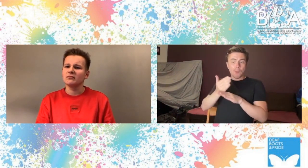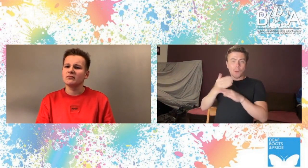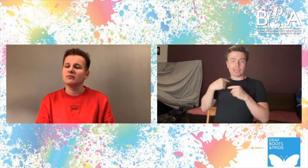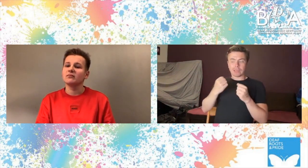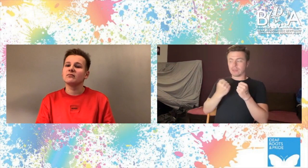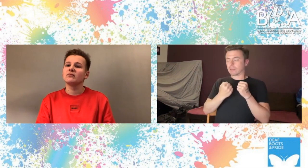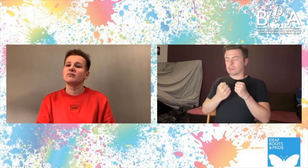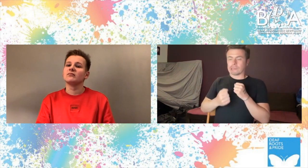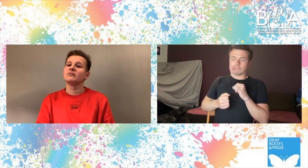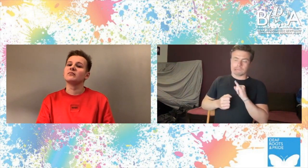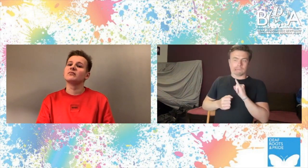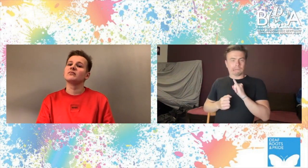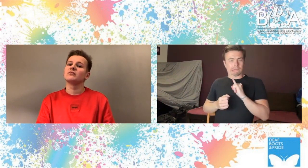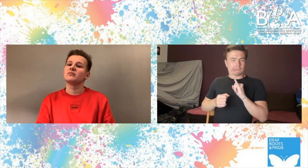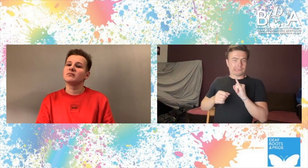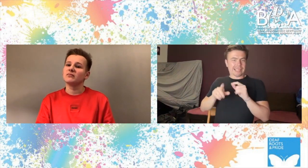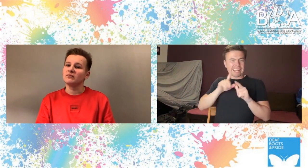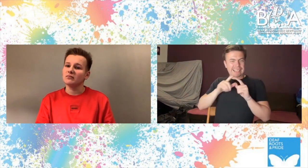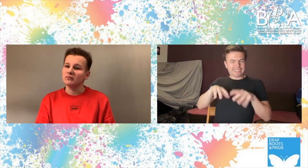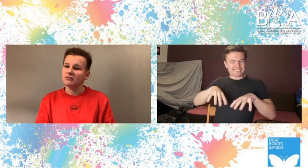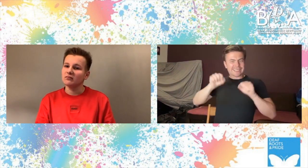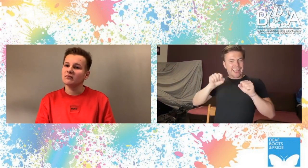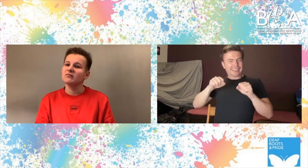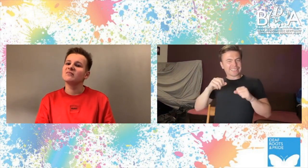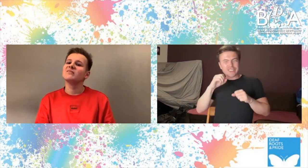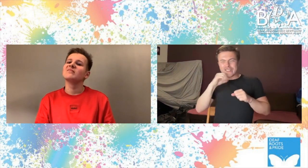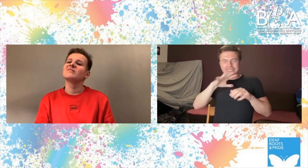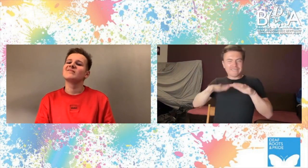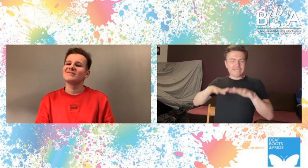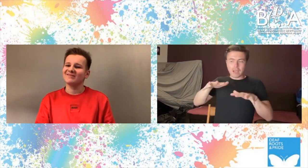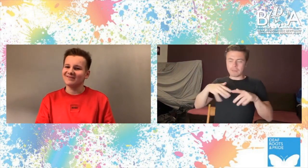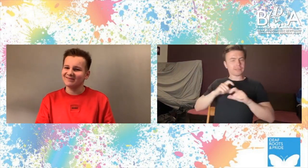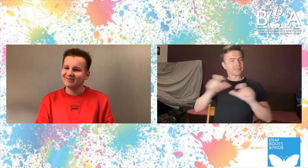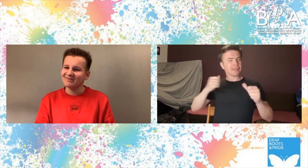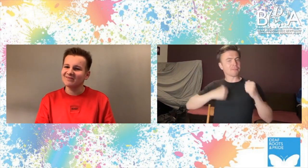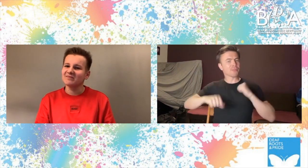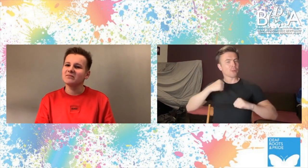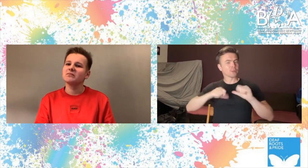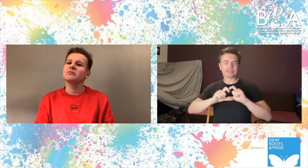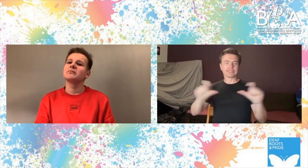say oh that was a bit dodgy, that one wasn’t good. I think they are all steps